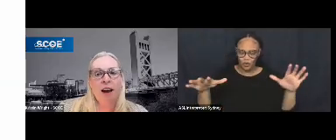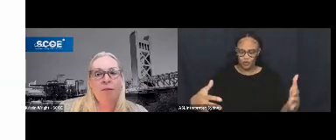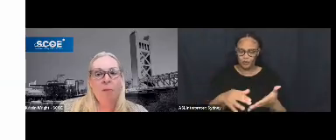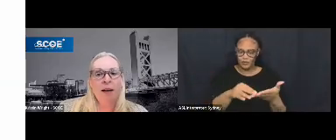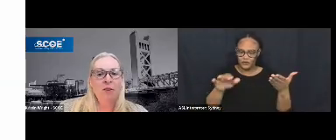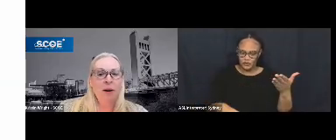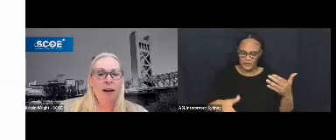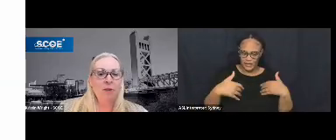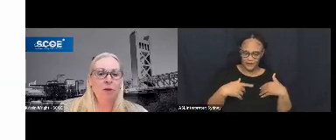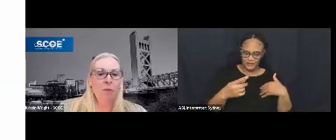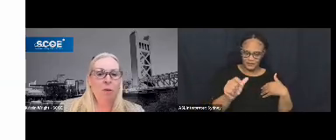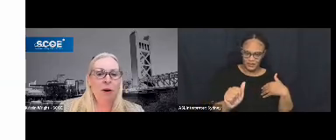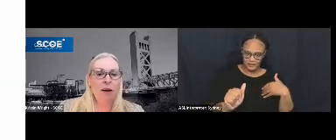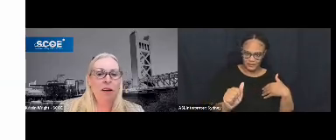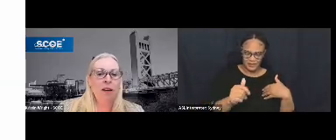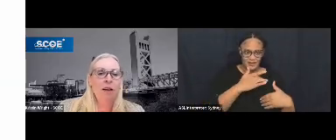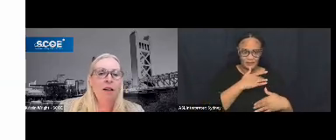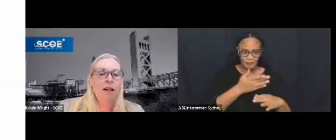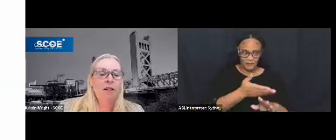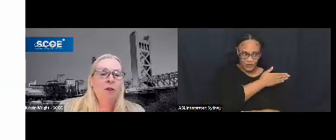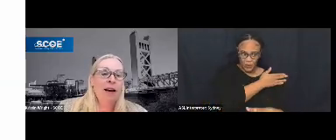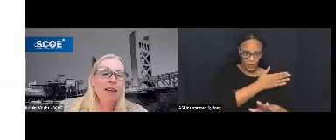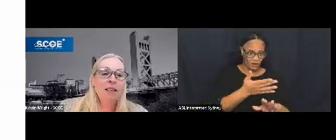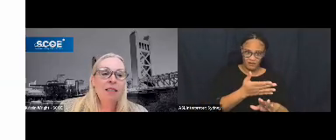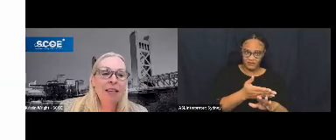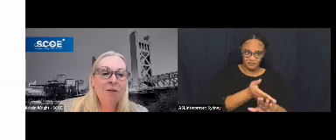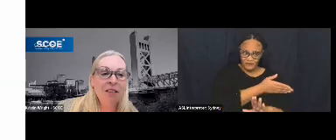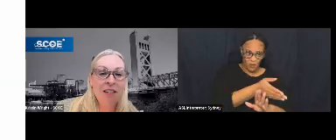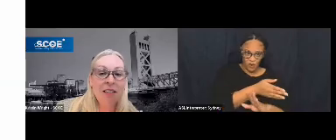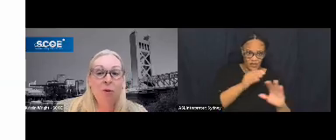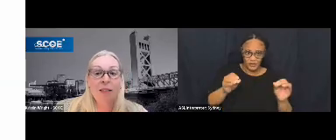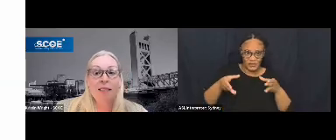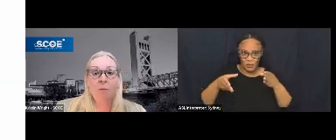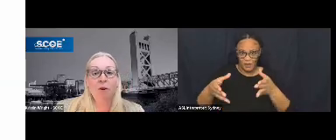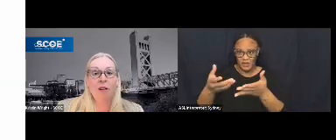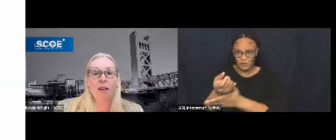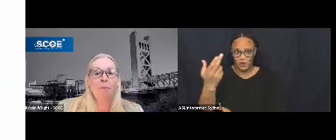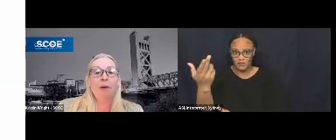did not have a path to a high school diploma. So I guess the state's vision is really simple,